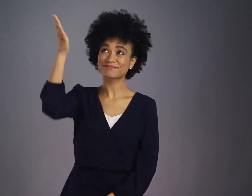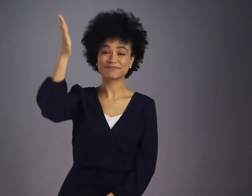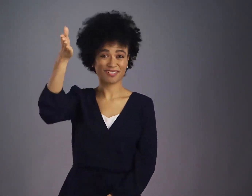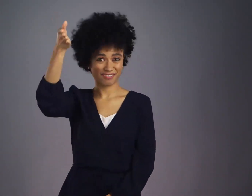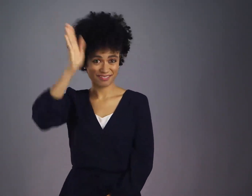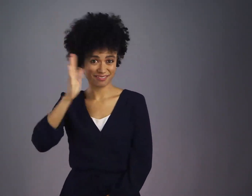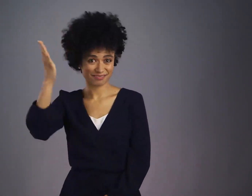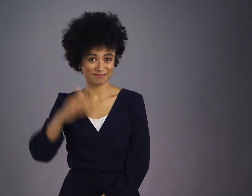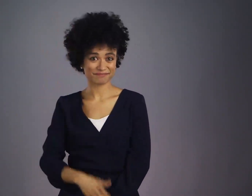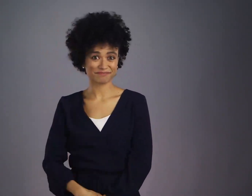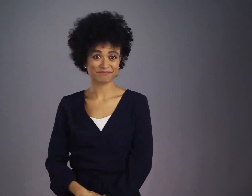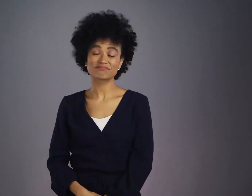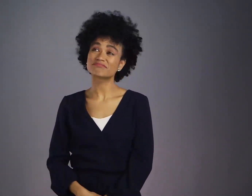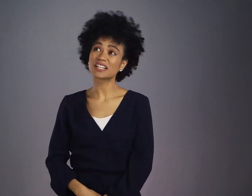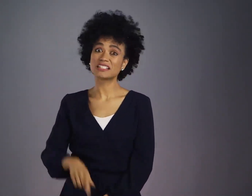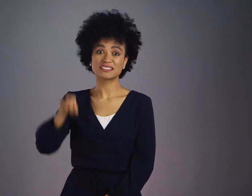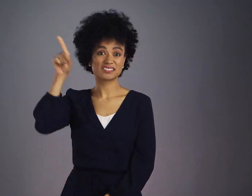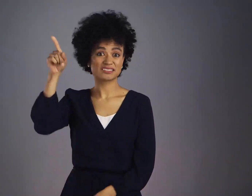If he gets drunk, don't blame yourself.